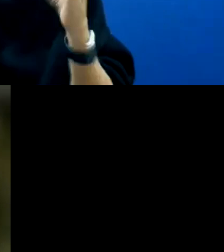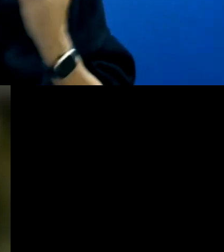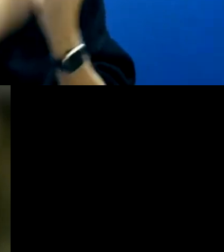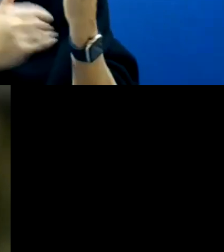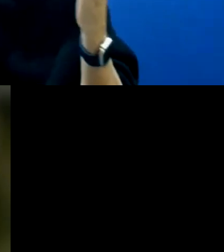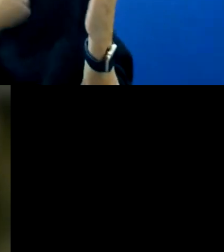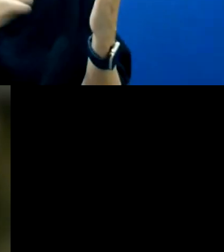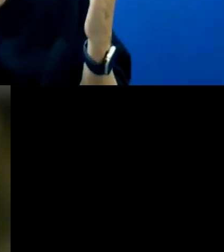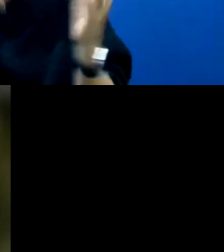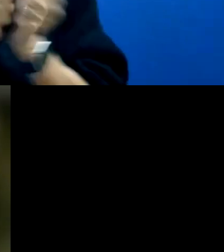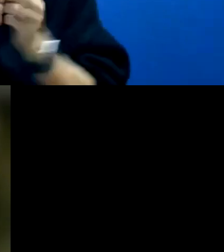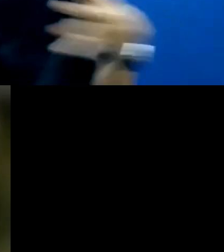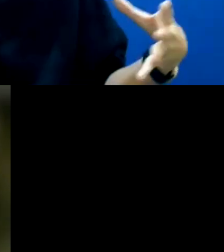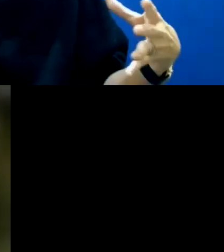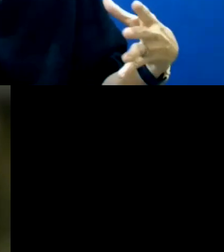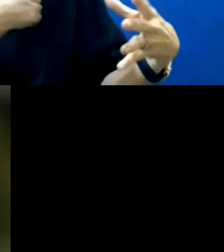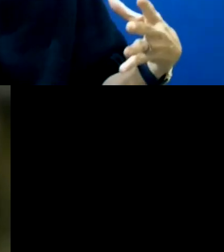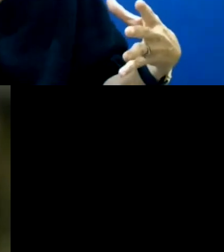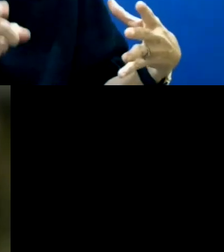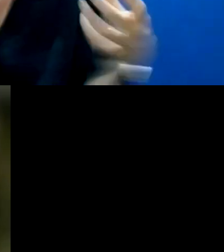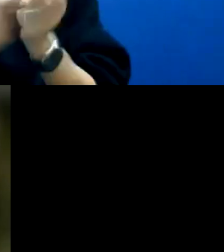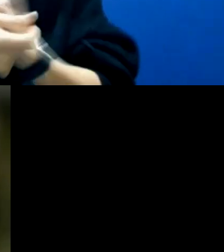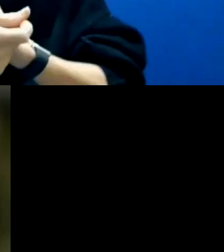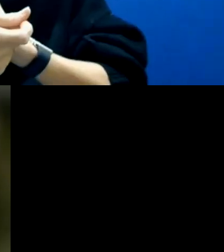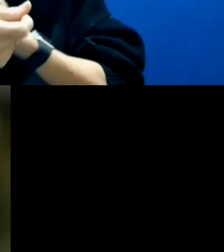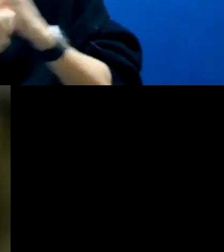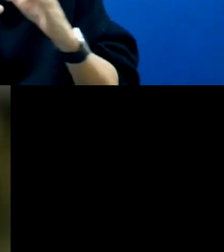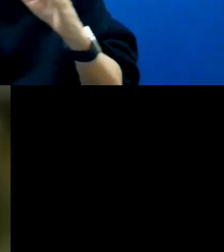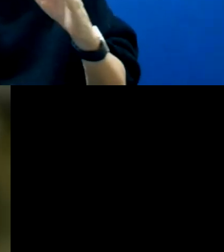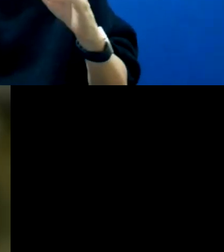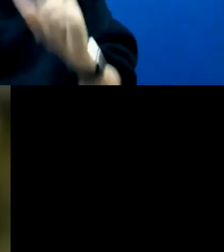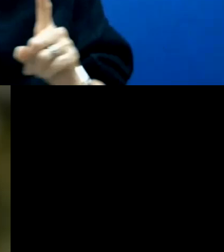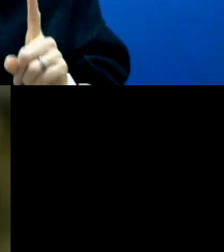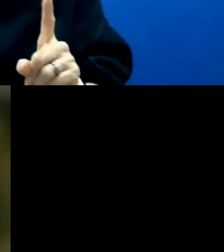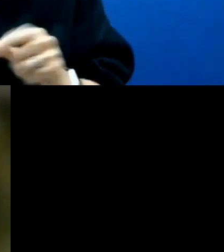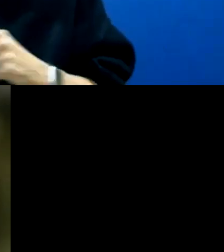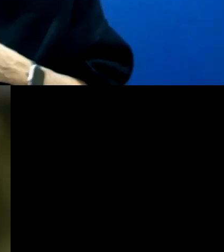of political engagement here in the United States, and I want you to be a part of the change with us. So give us a follow, join our email list,